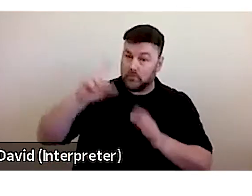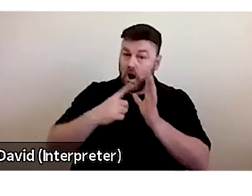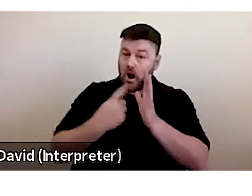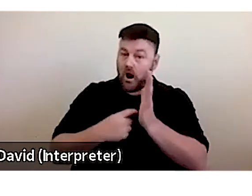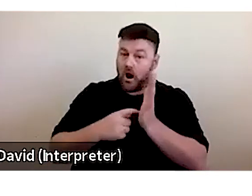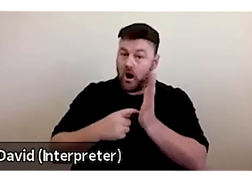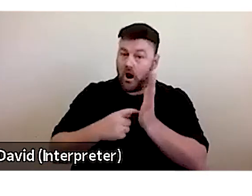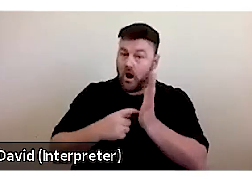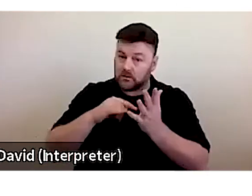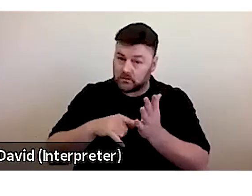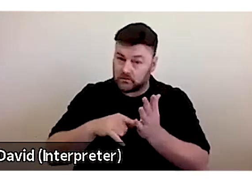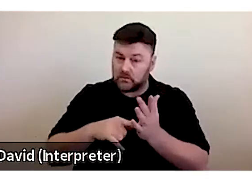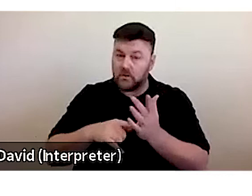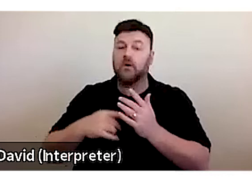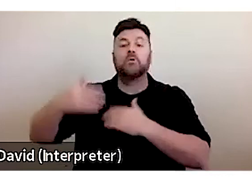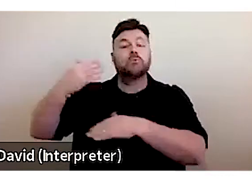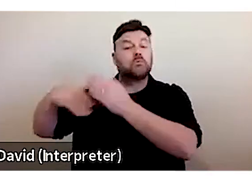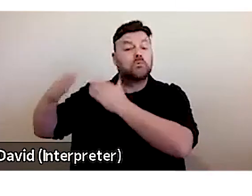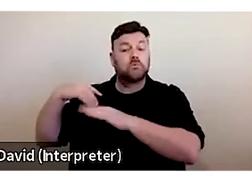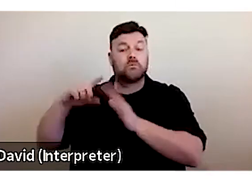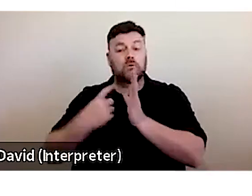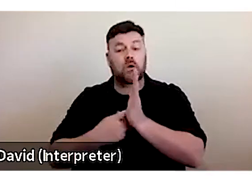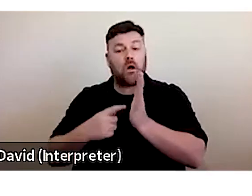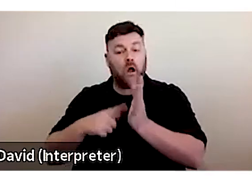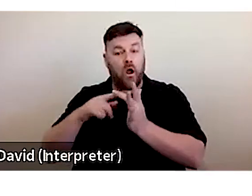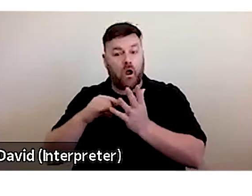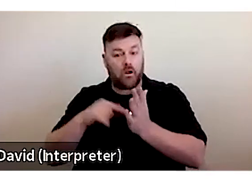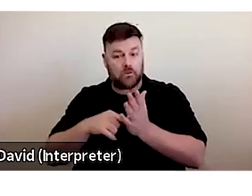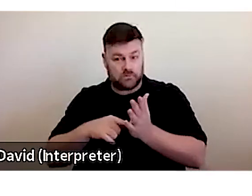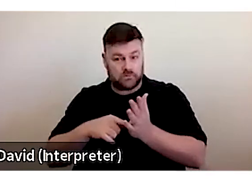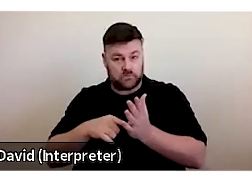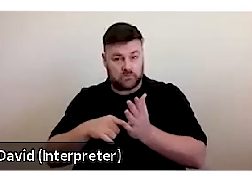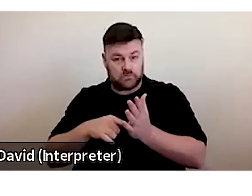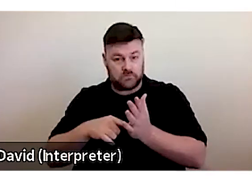relationship to this story and visual content of the work.